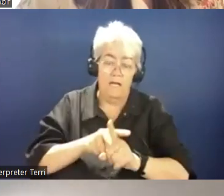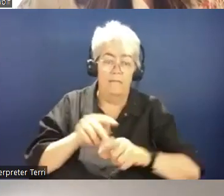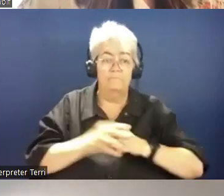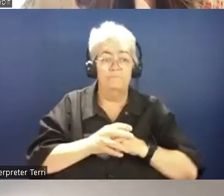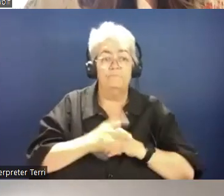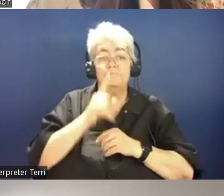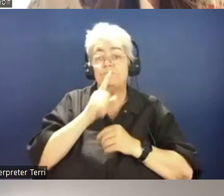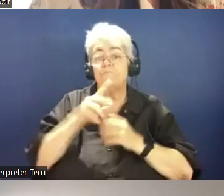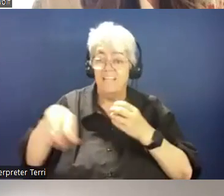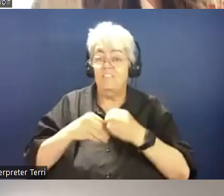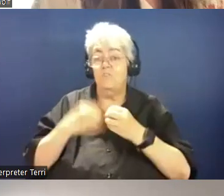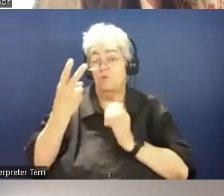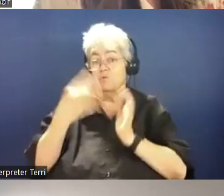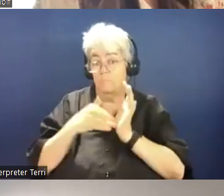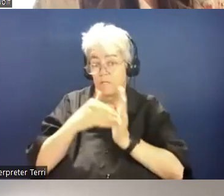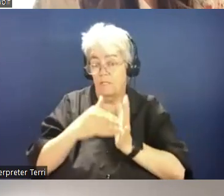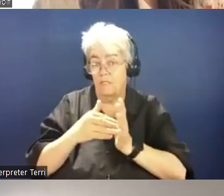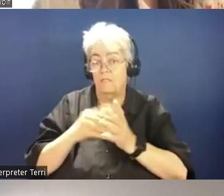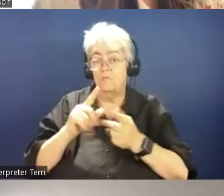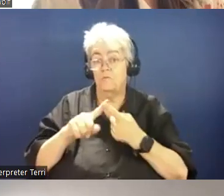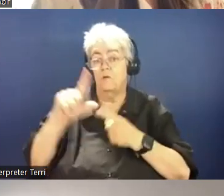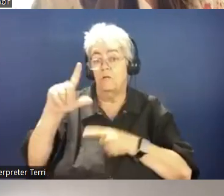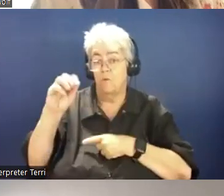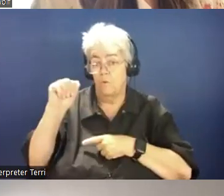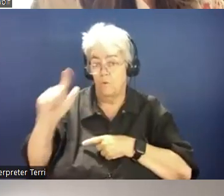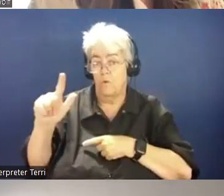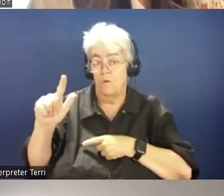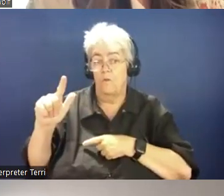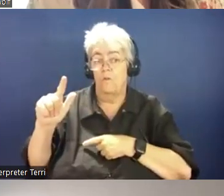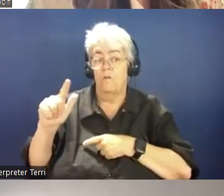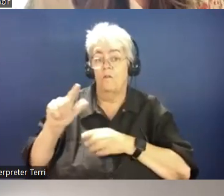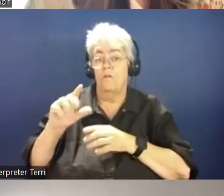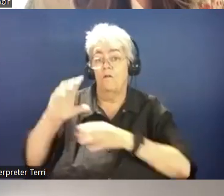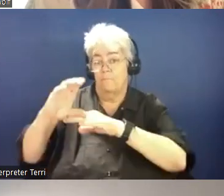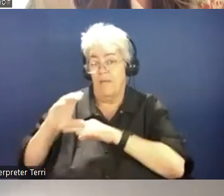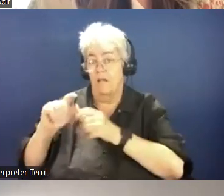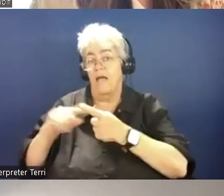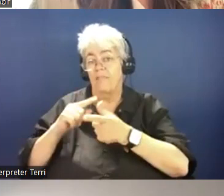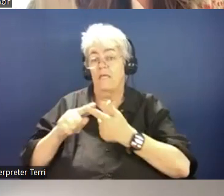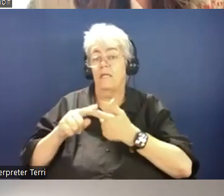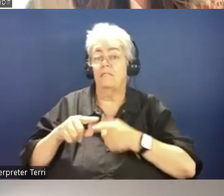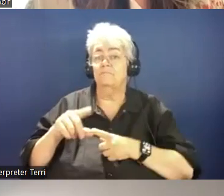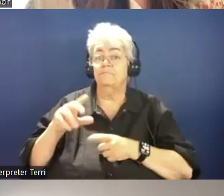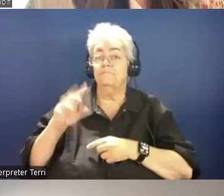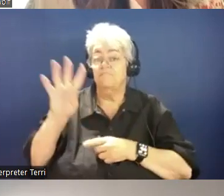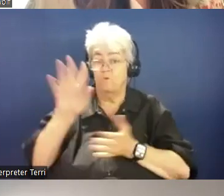additional $2 million that went into local VALE. And then $4 million that went to the Community